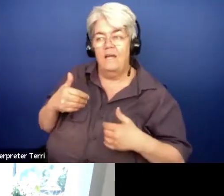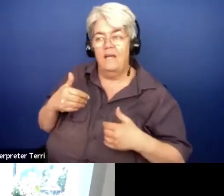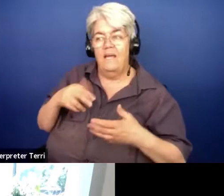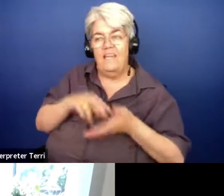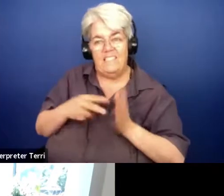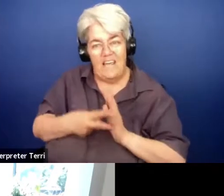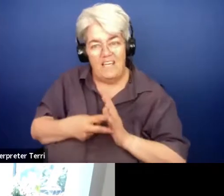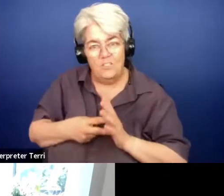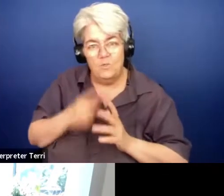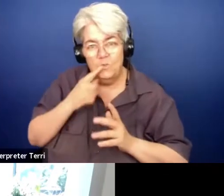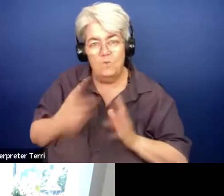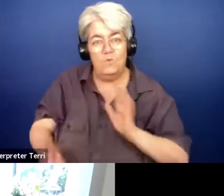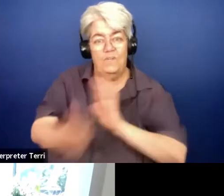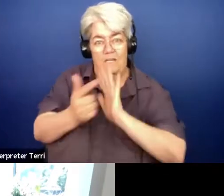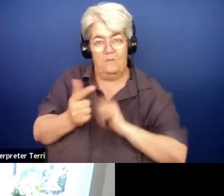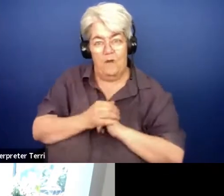commit the crime? They are nervous about